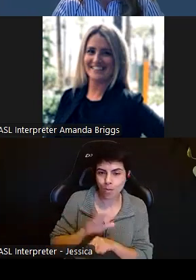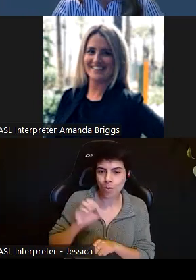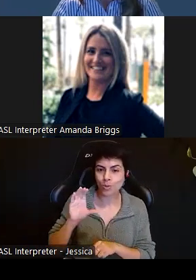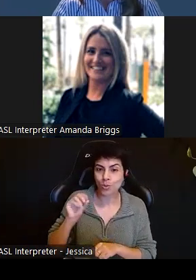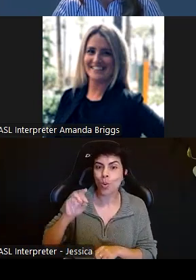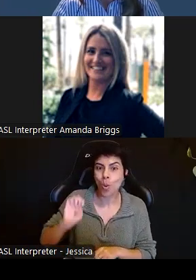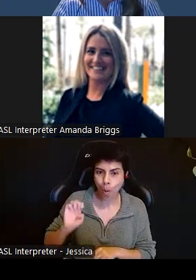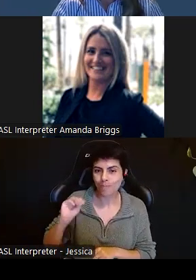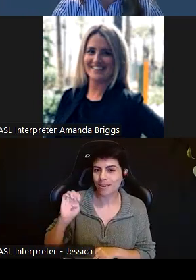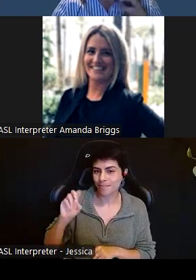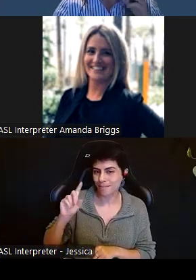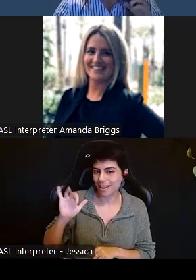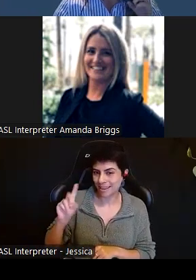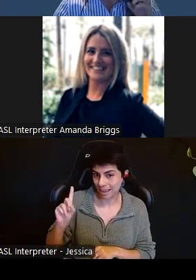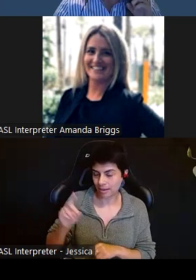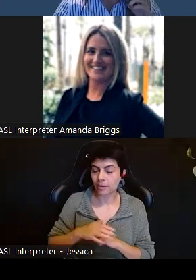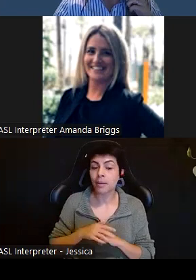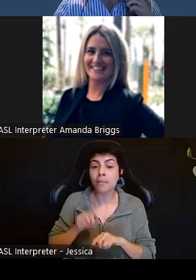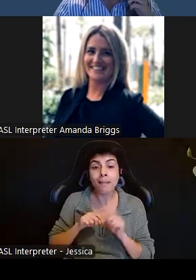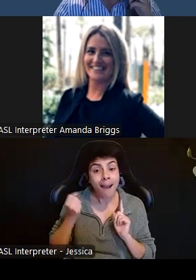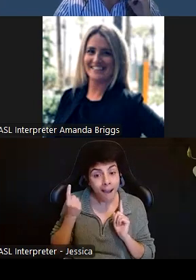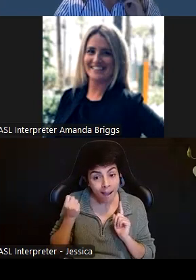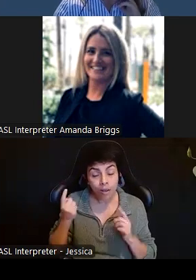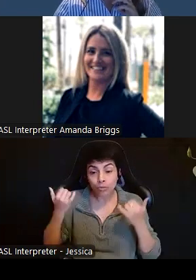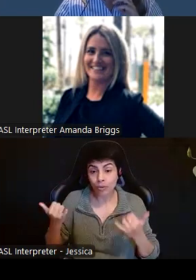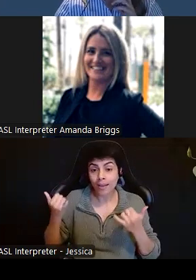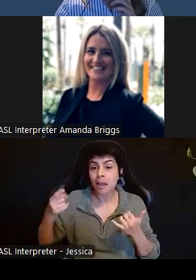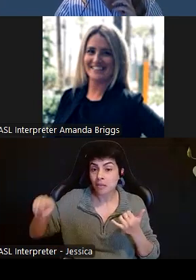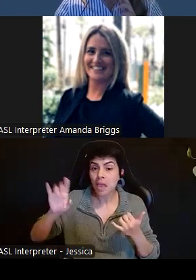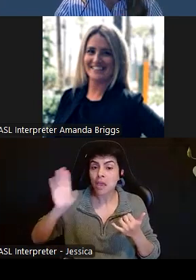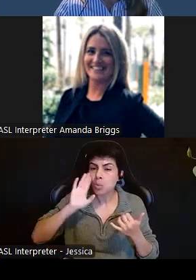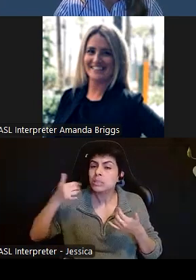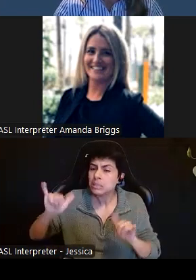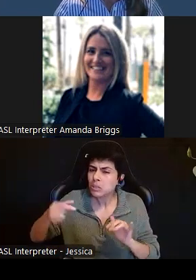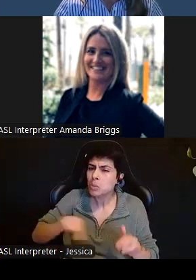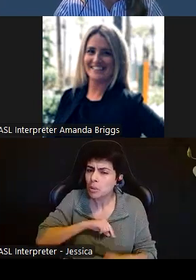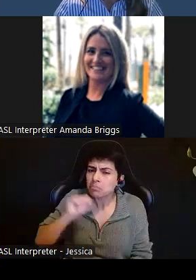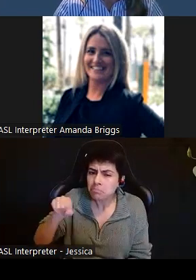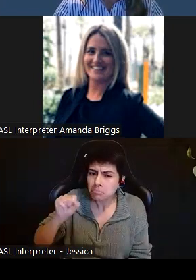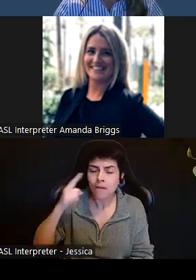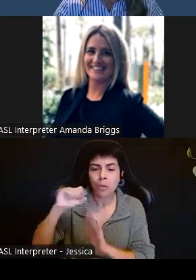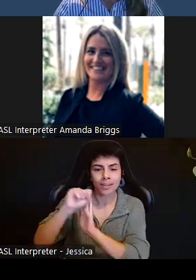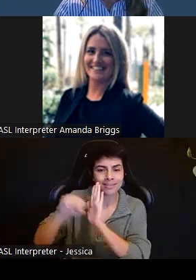But right now, we think that they will likely still qualify for state-only Medi-Cal.